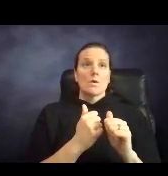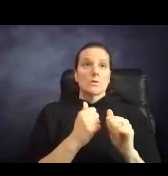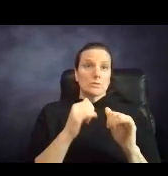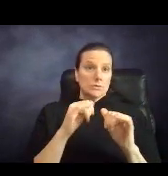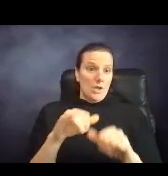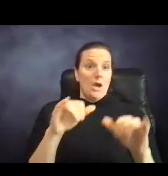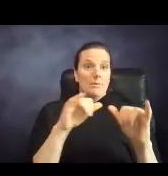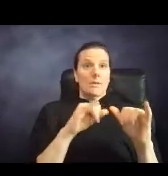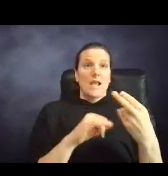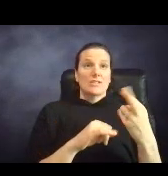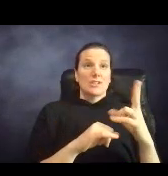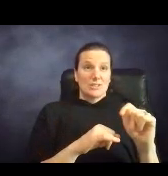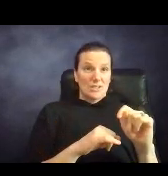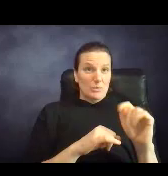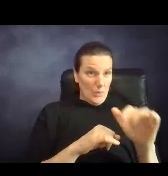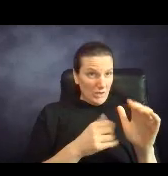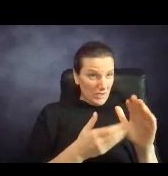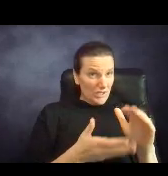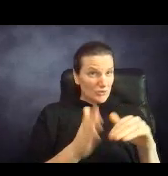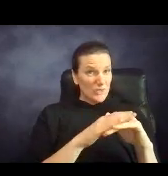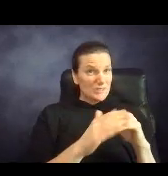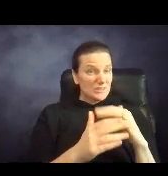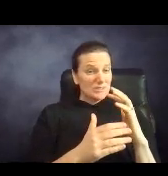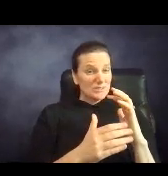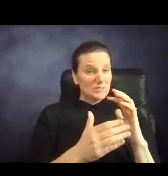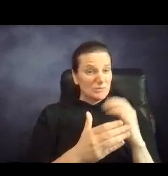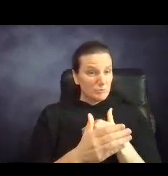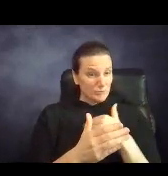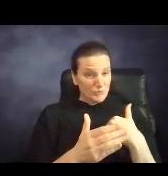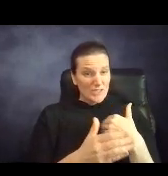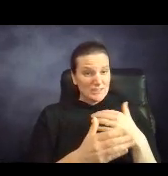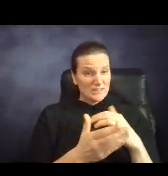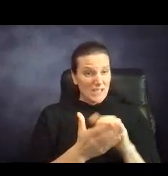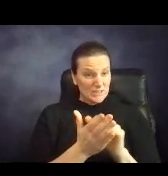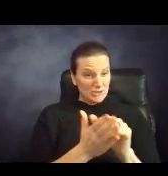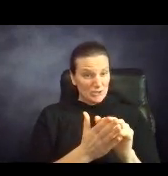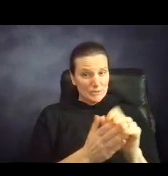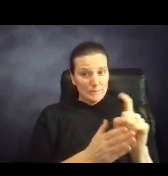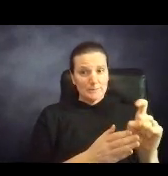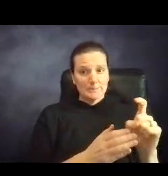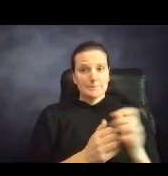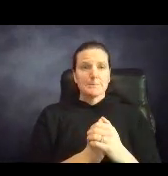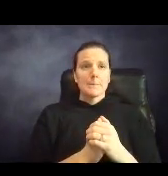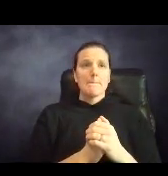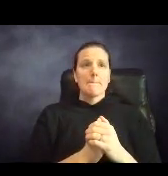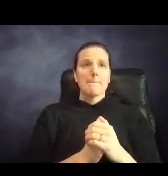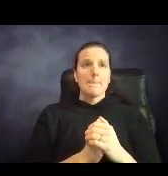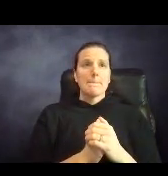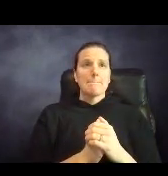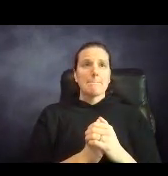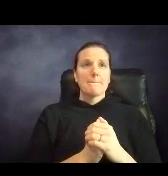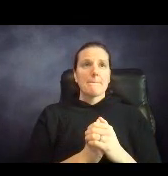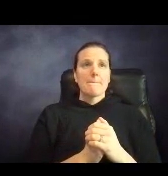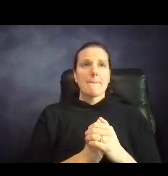will estrogen increase my risk of breast cancer. So body identical estradiol therapy